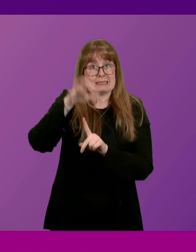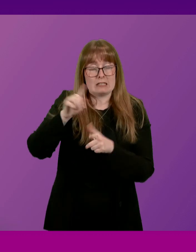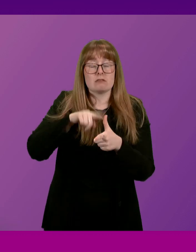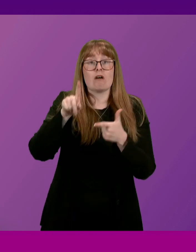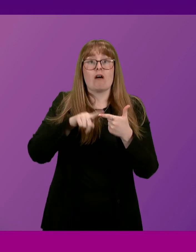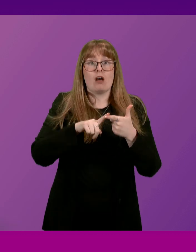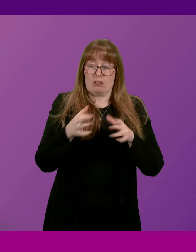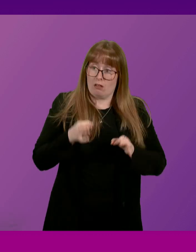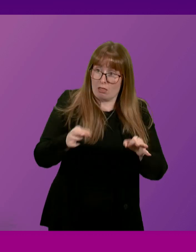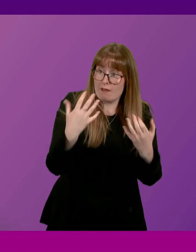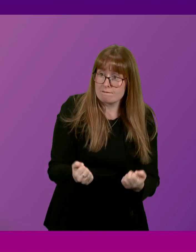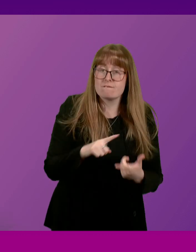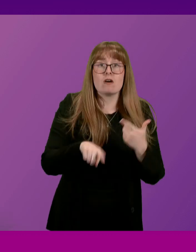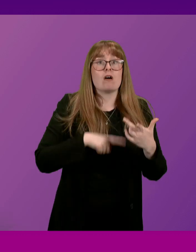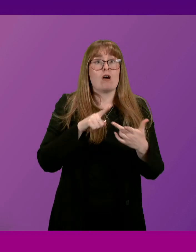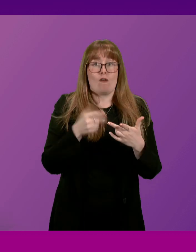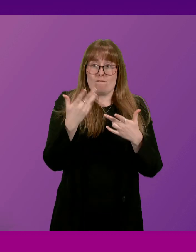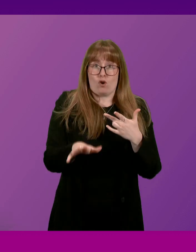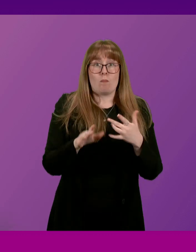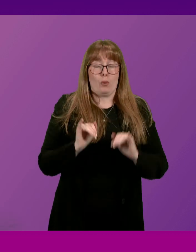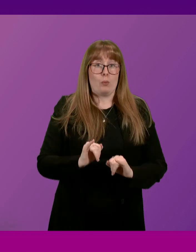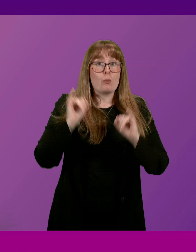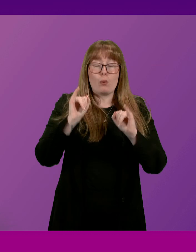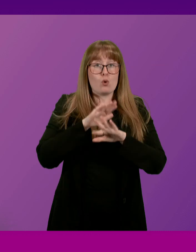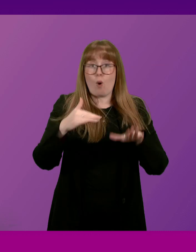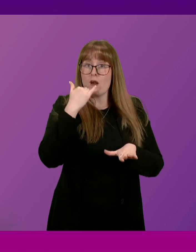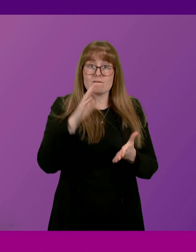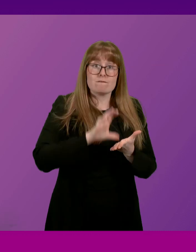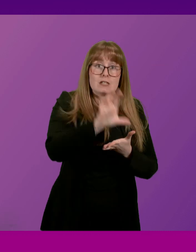massively delayed. All that is compounded by grave underfunding from this Government. Will